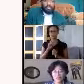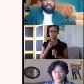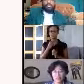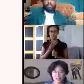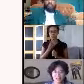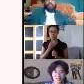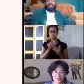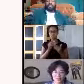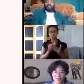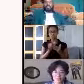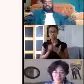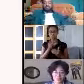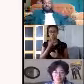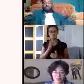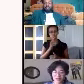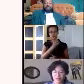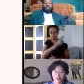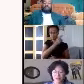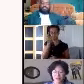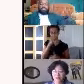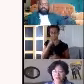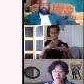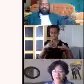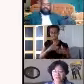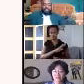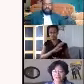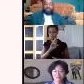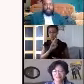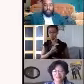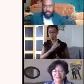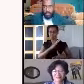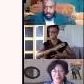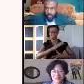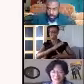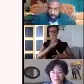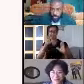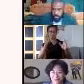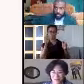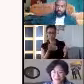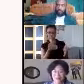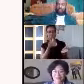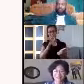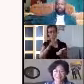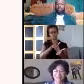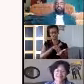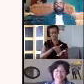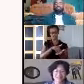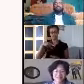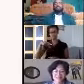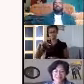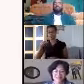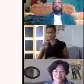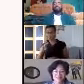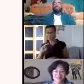needs in your organization. And Pam Tzeng pointed out this amazing account,